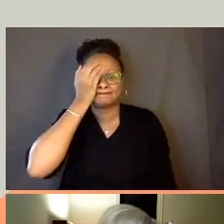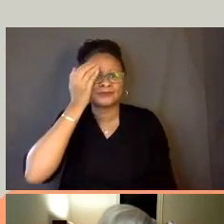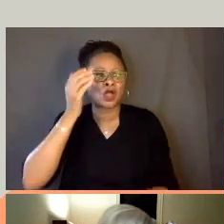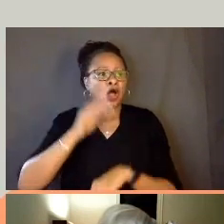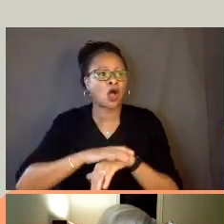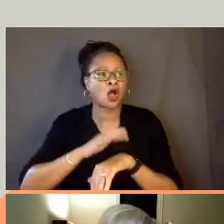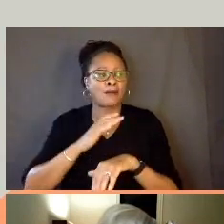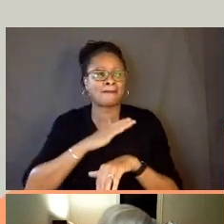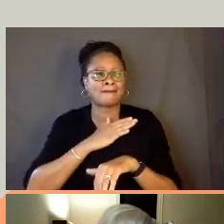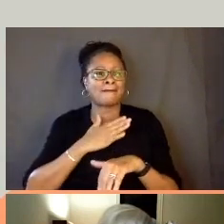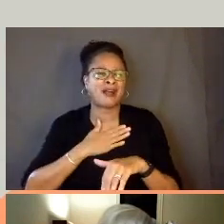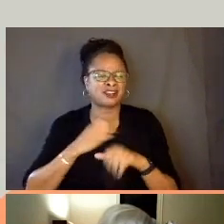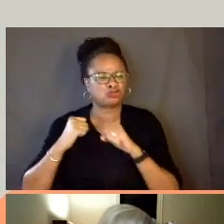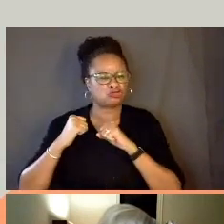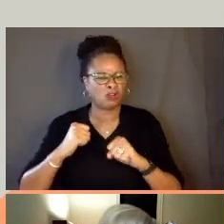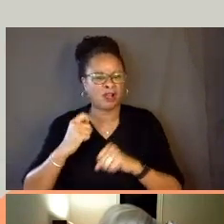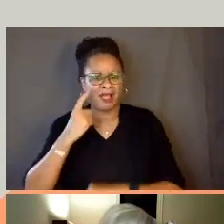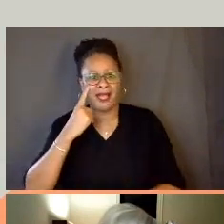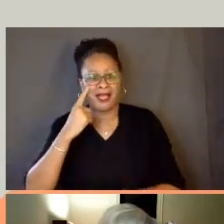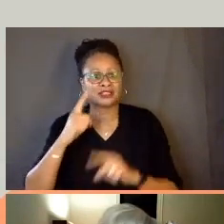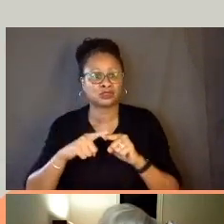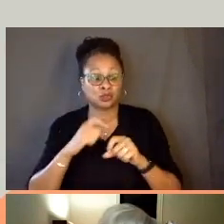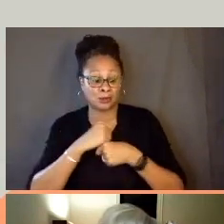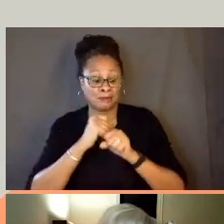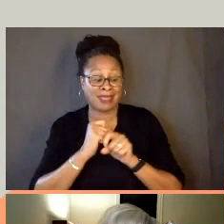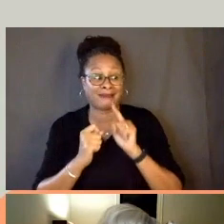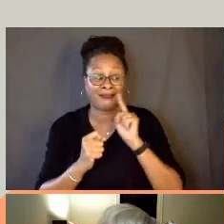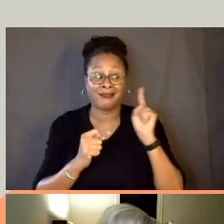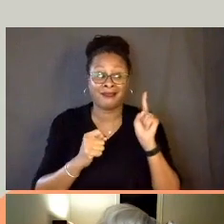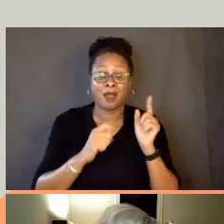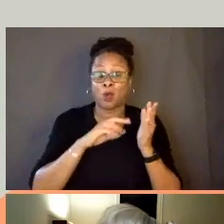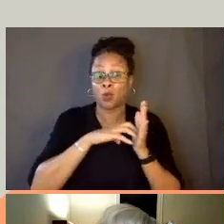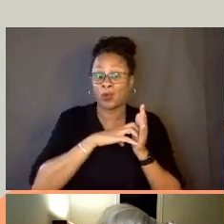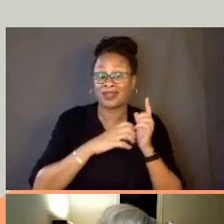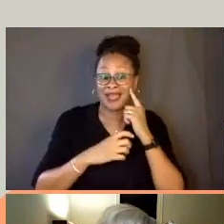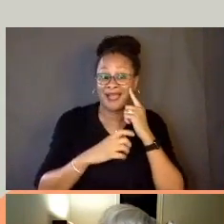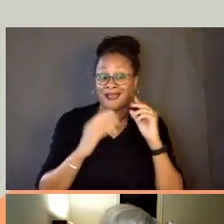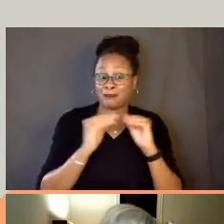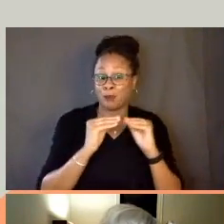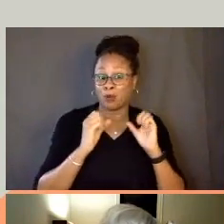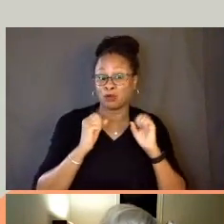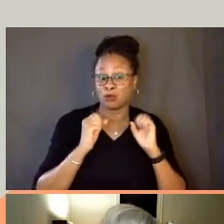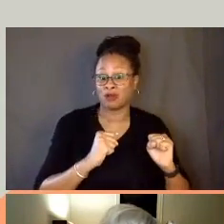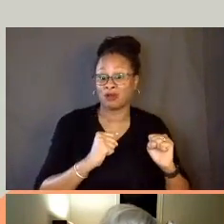seeing eye in order to make the other eye stronger, which never happened.